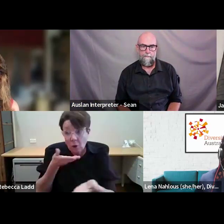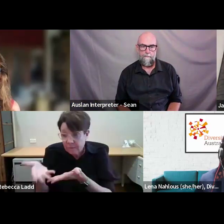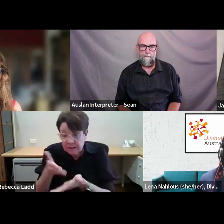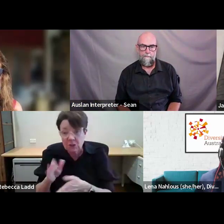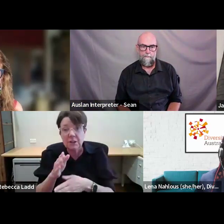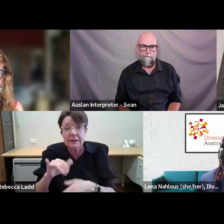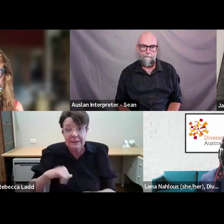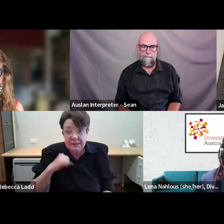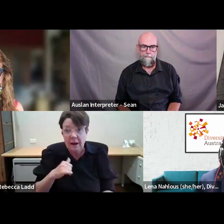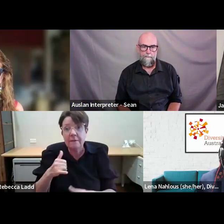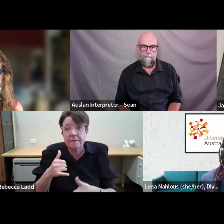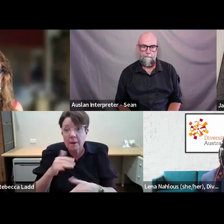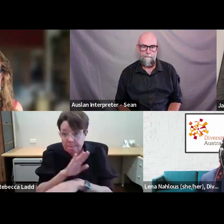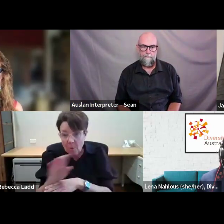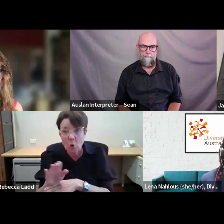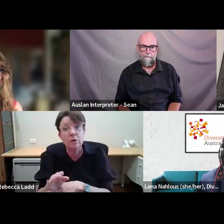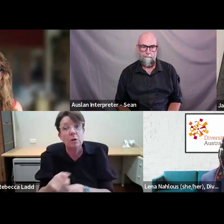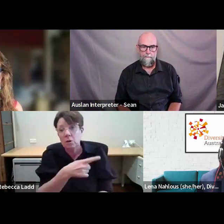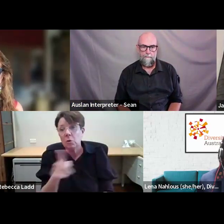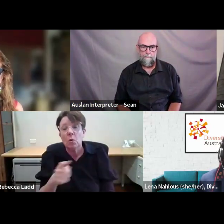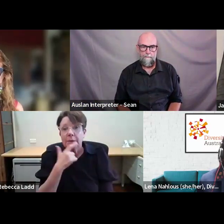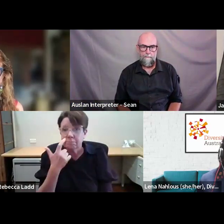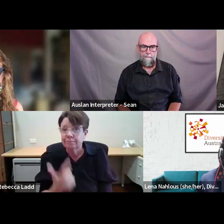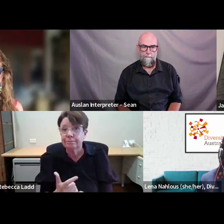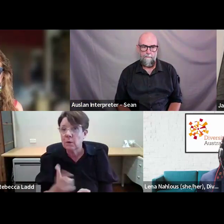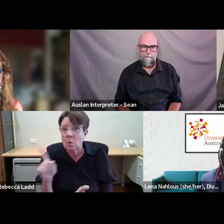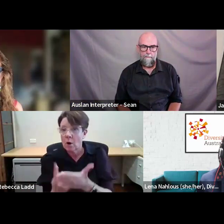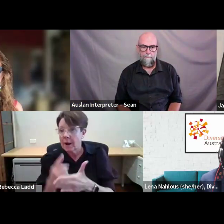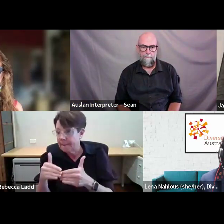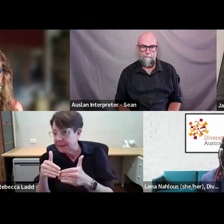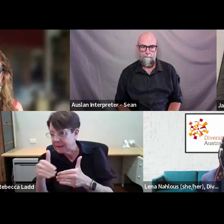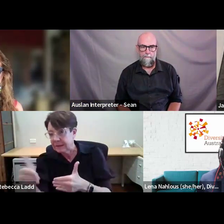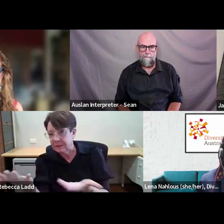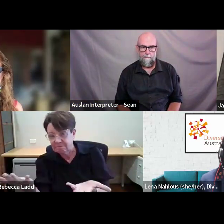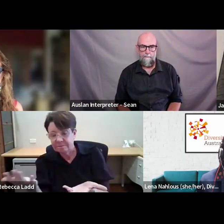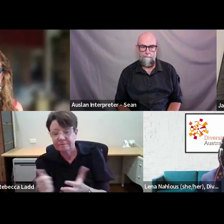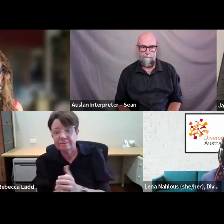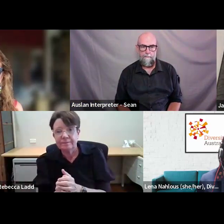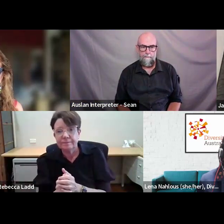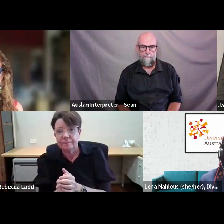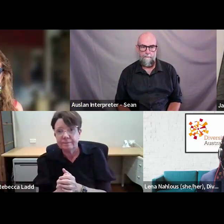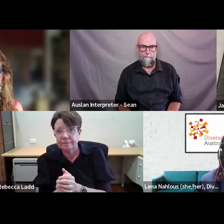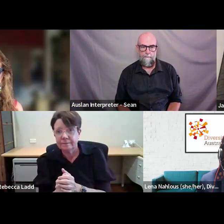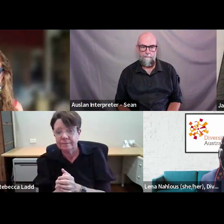thinking about the organisation 's